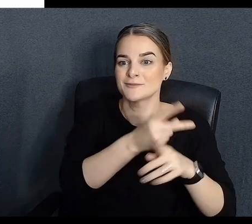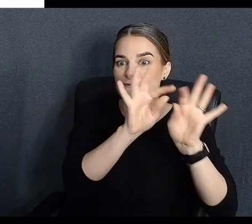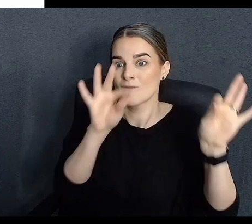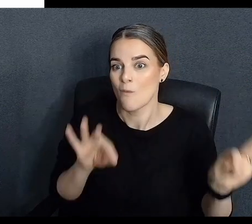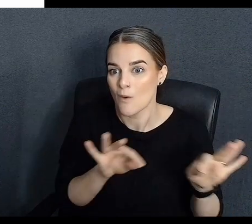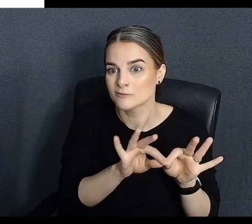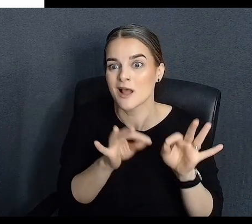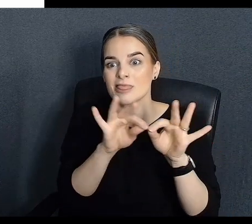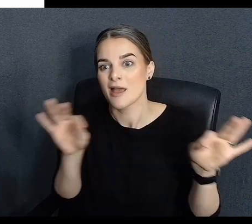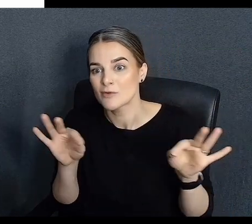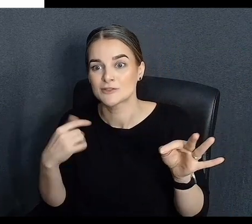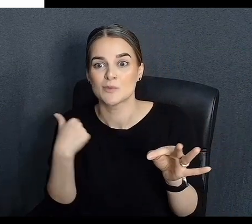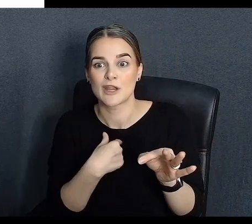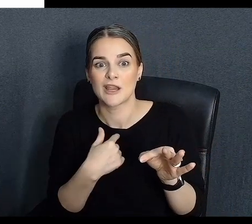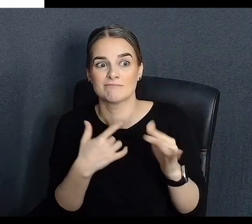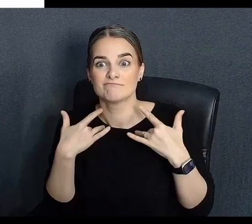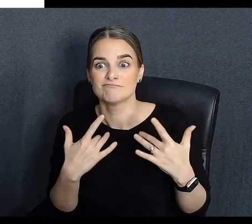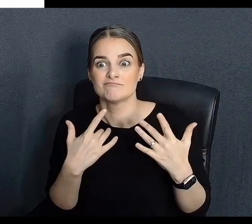we use to talk about funding kind of comes